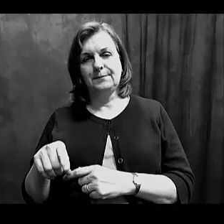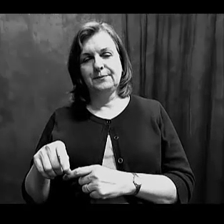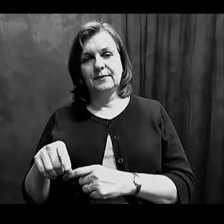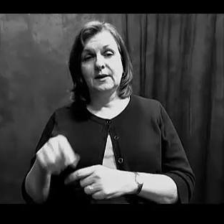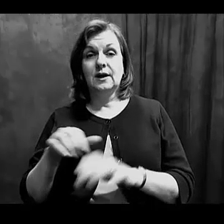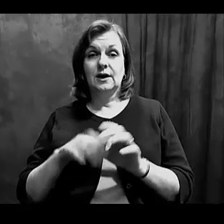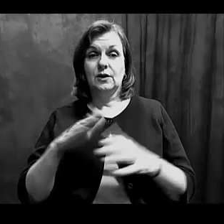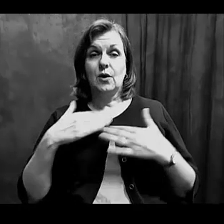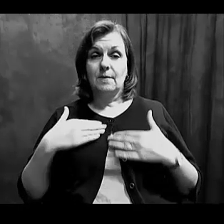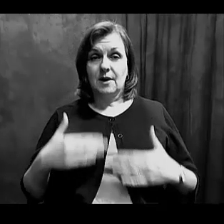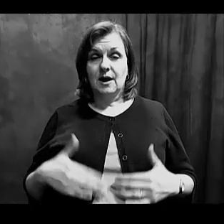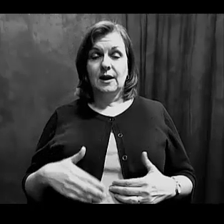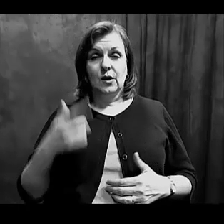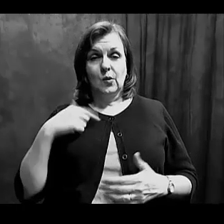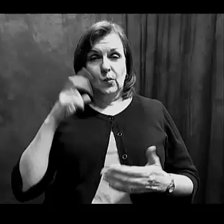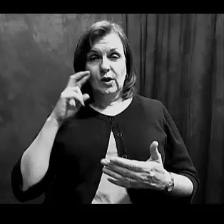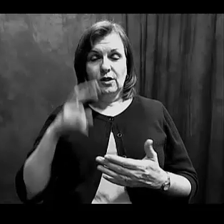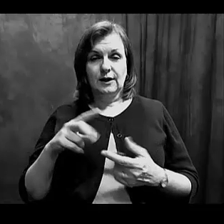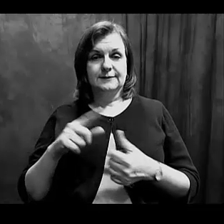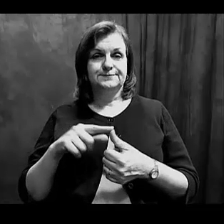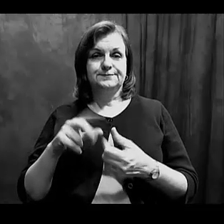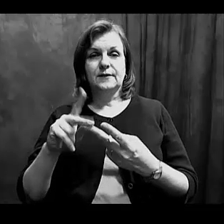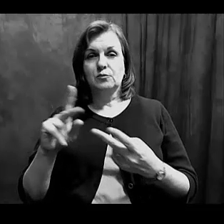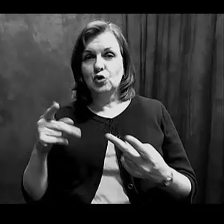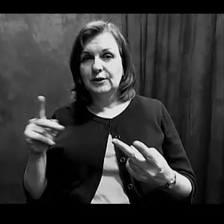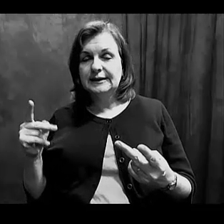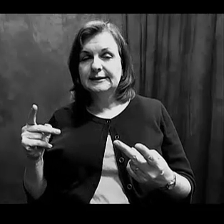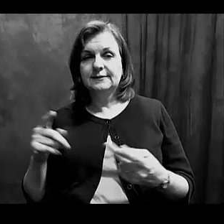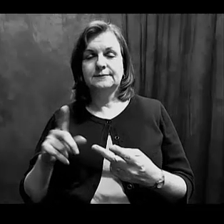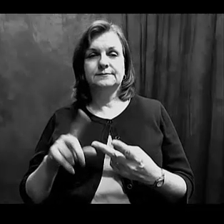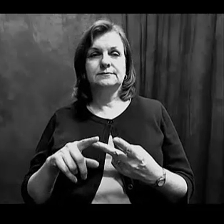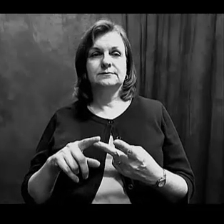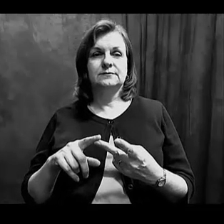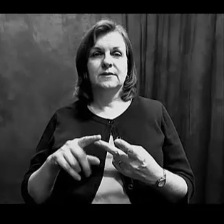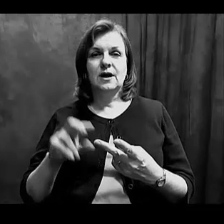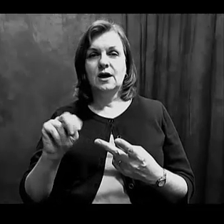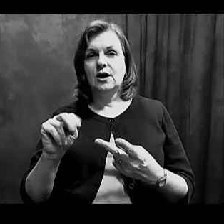so in you we look at proteins